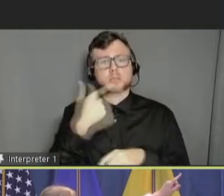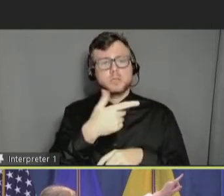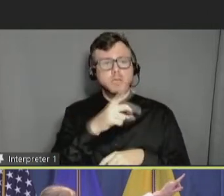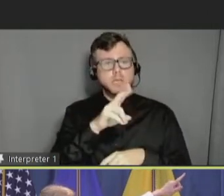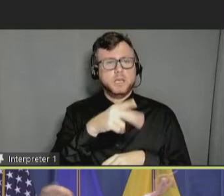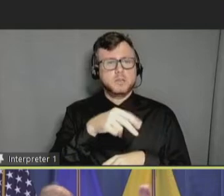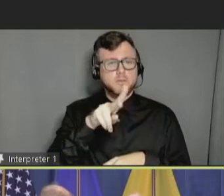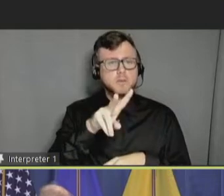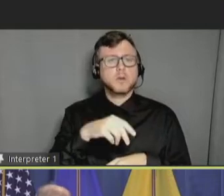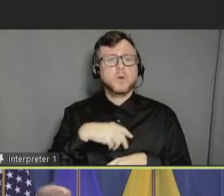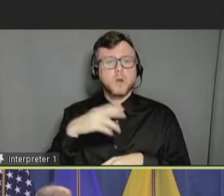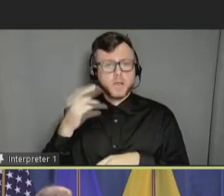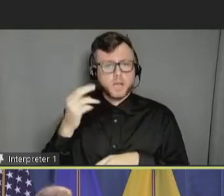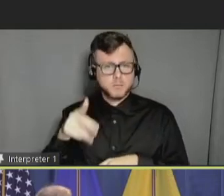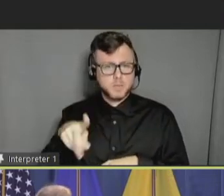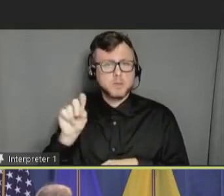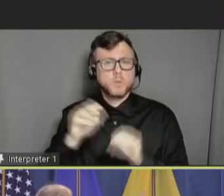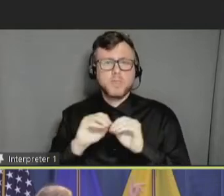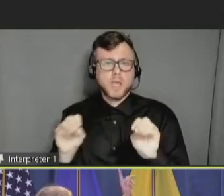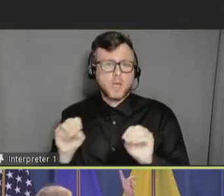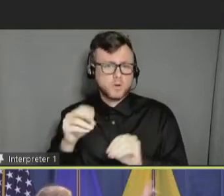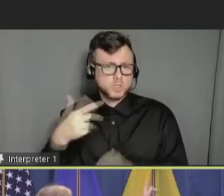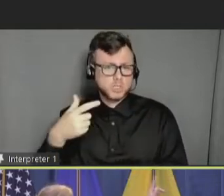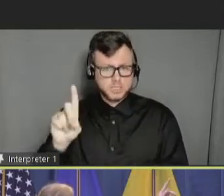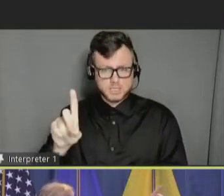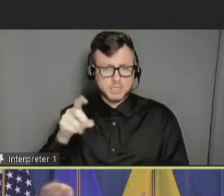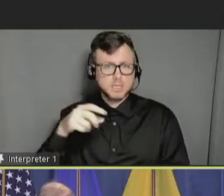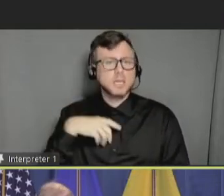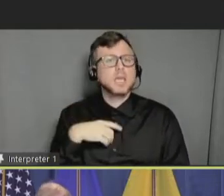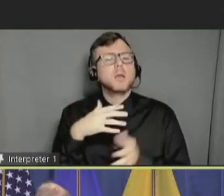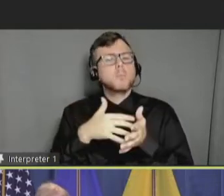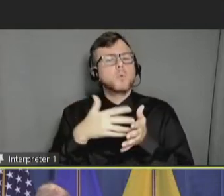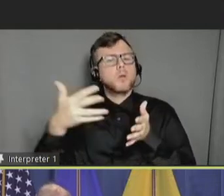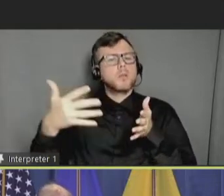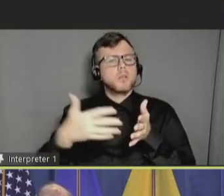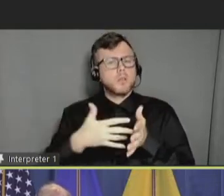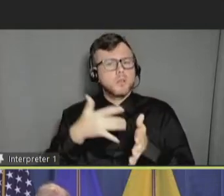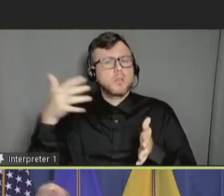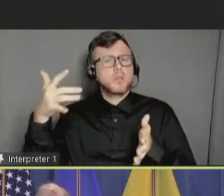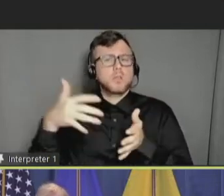the HBV2 without gD. And then periodically, we will let the mice and test them either